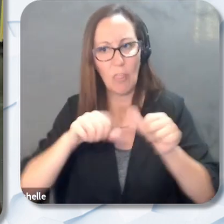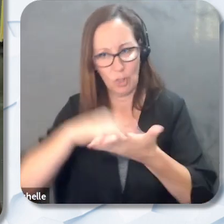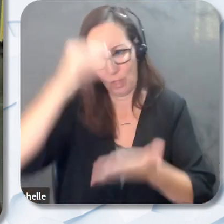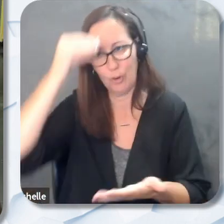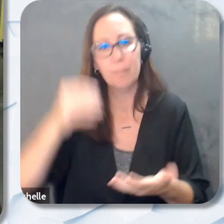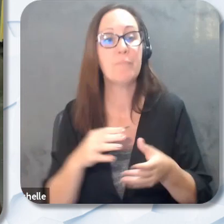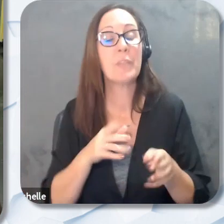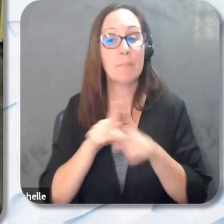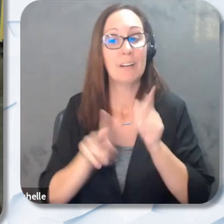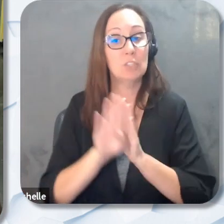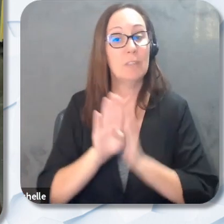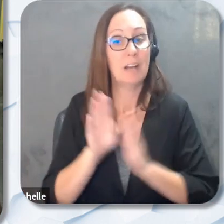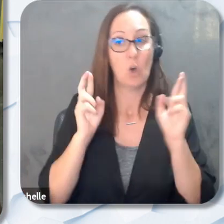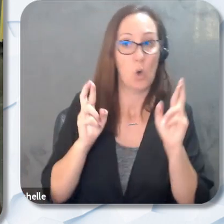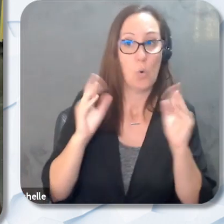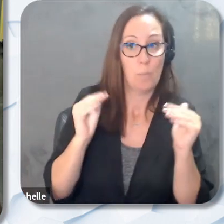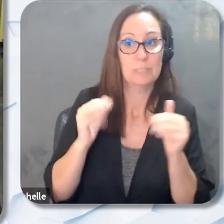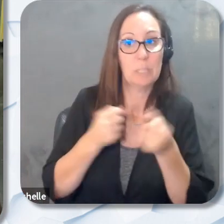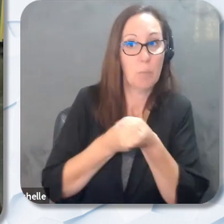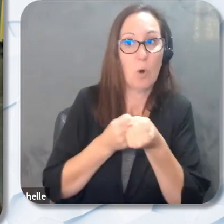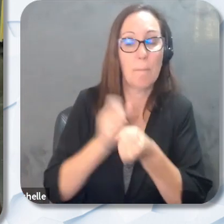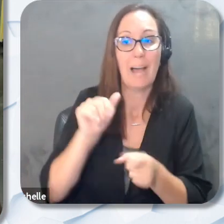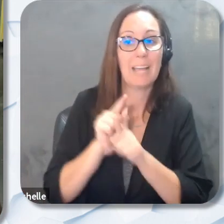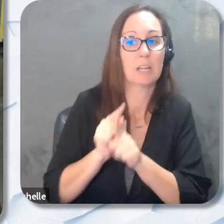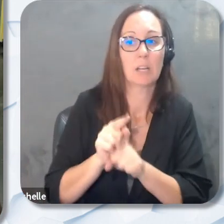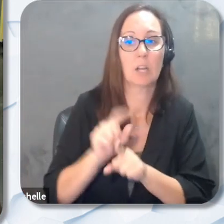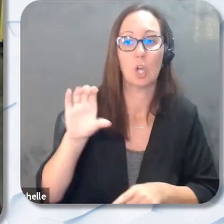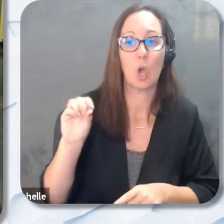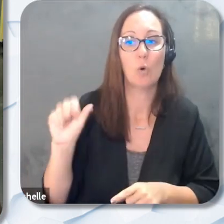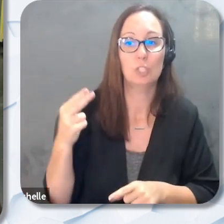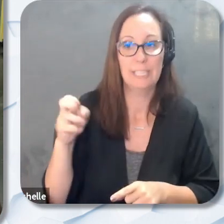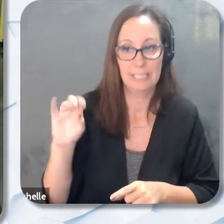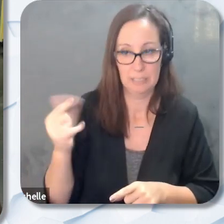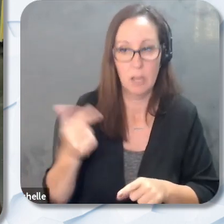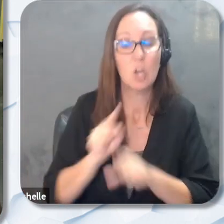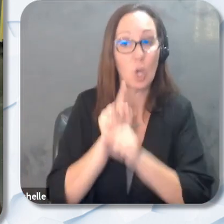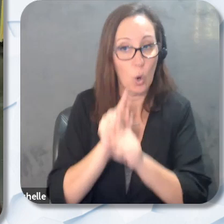development is supported by coaching research shows that coaching can allow what teachers